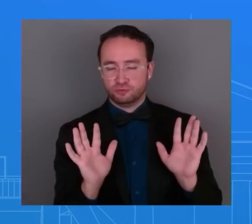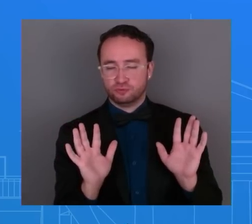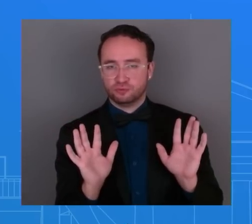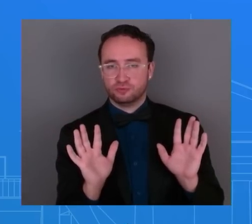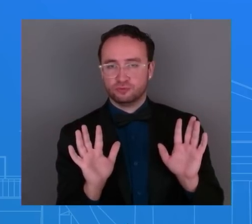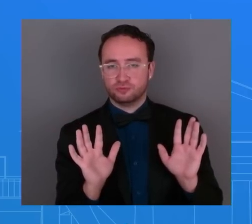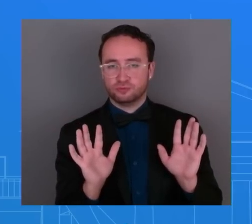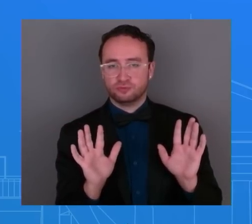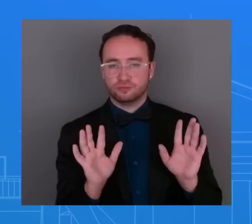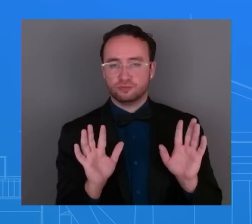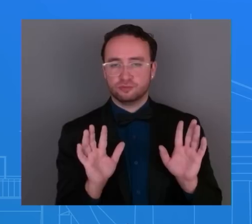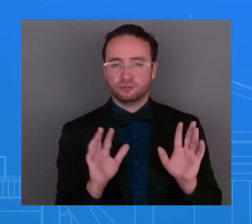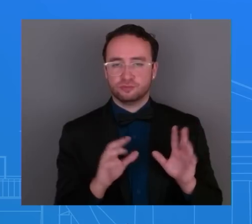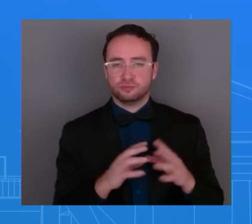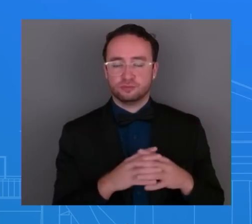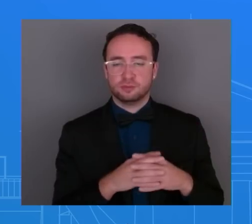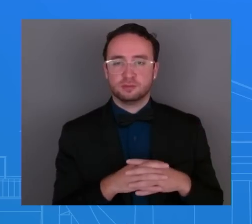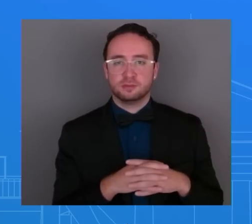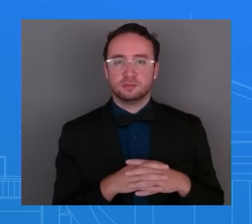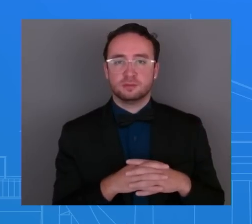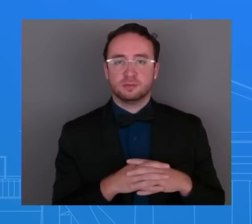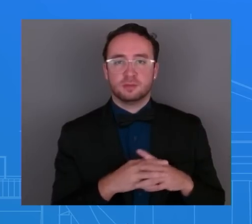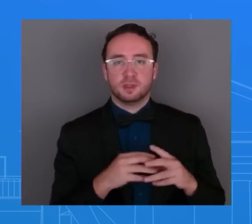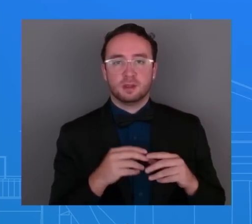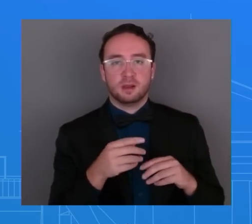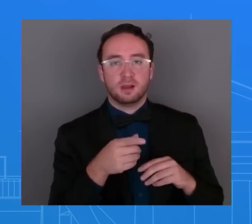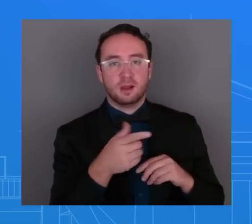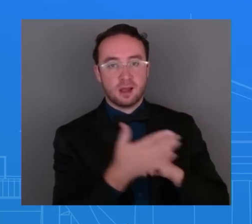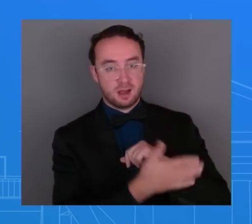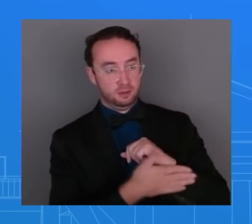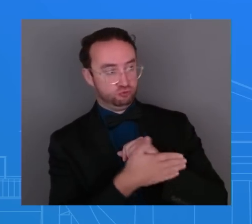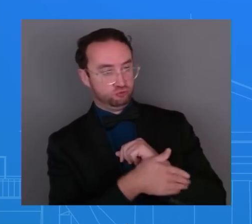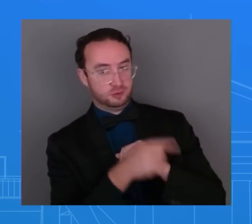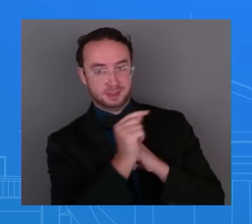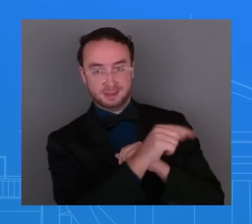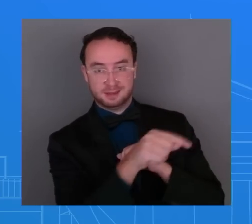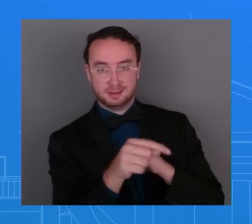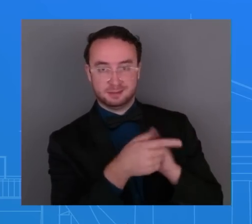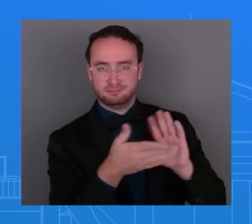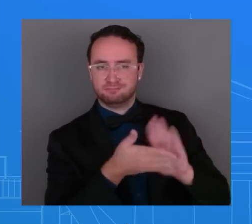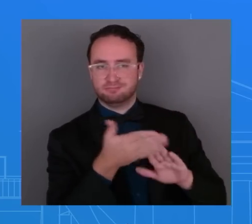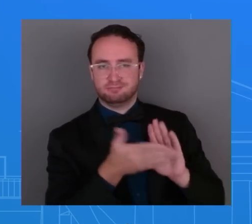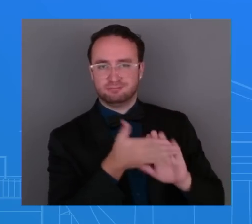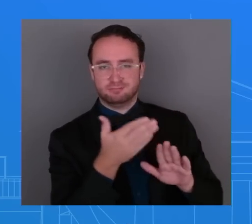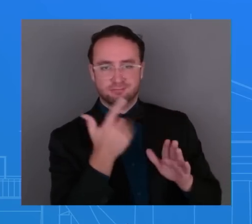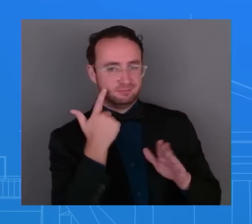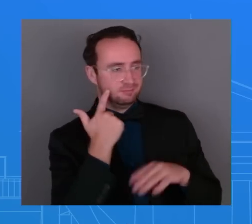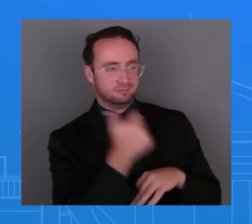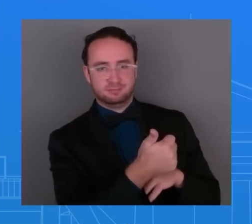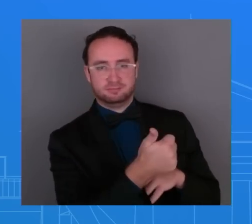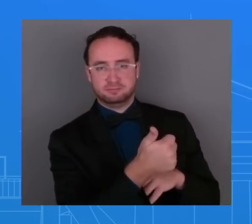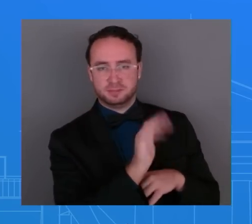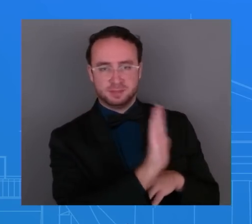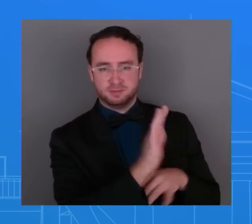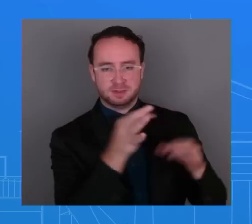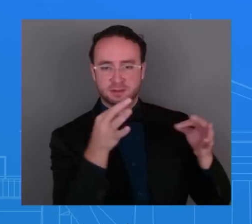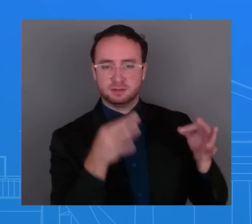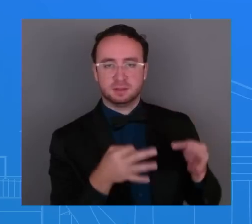is the right way to move forward. So, we'll let them speak to that. But we've been very clear. Maduro must acc- -- recognize it. The Press: Another one.